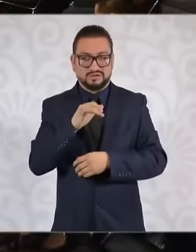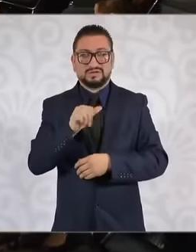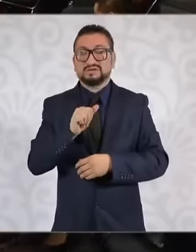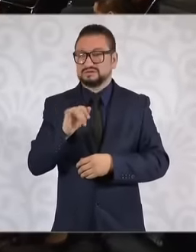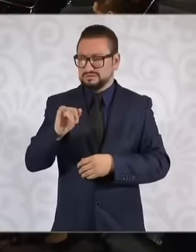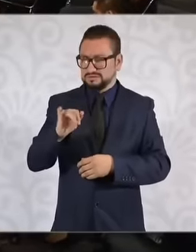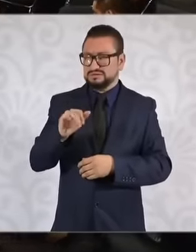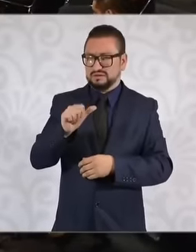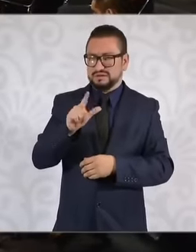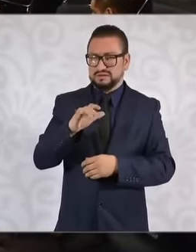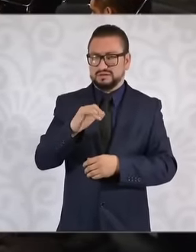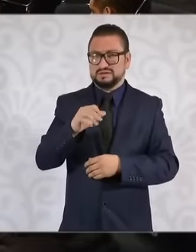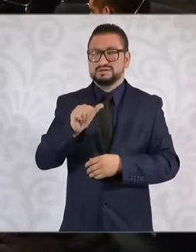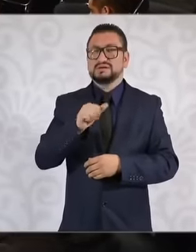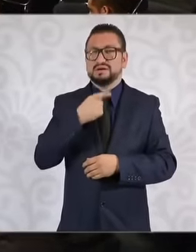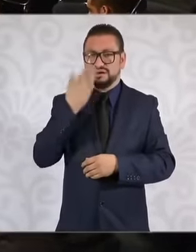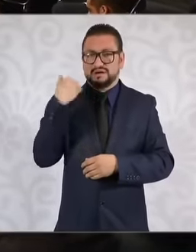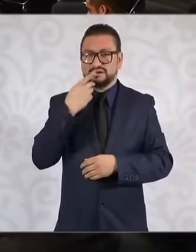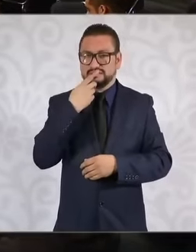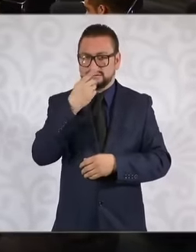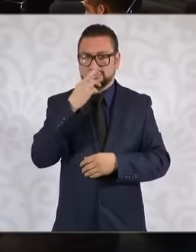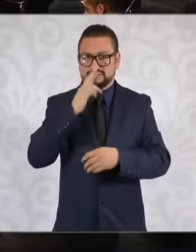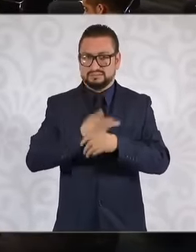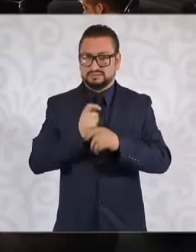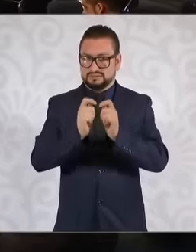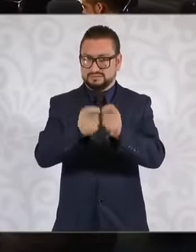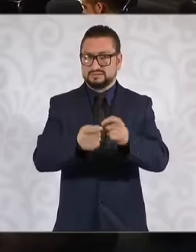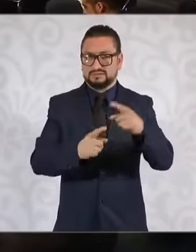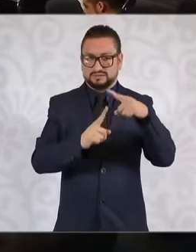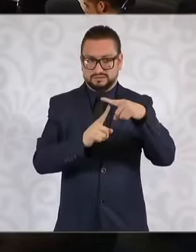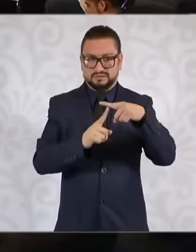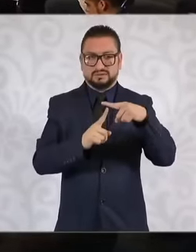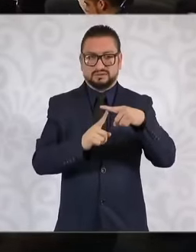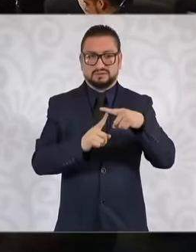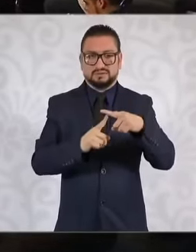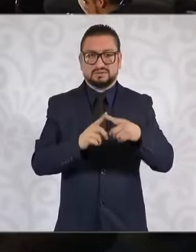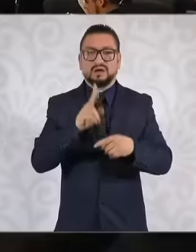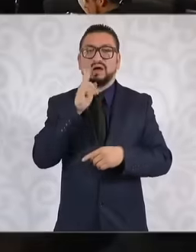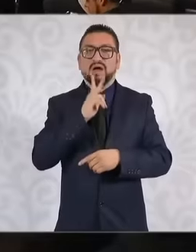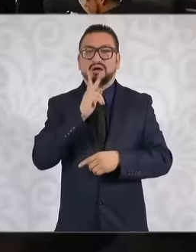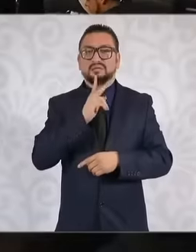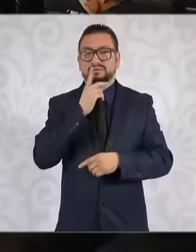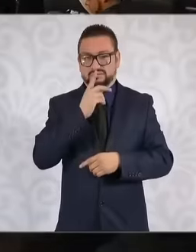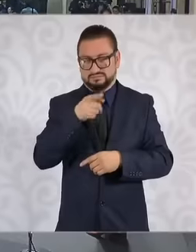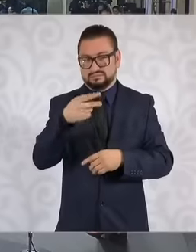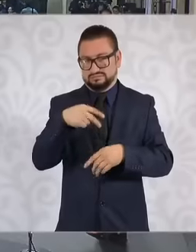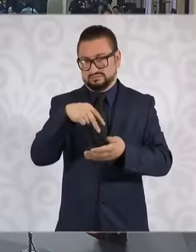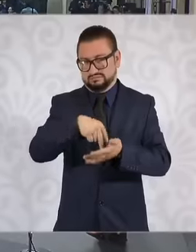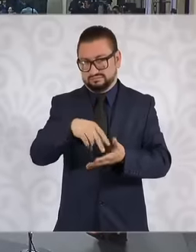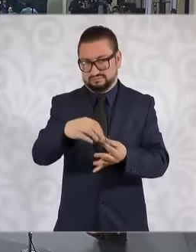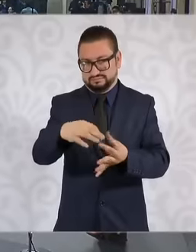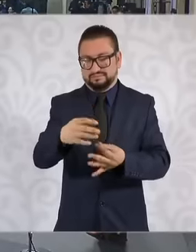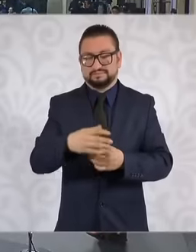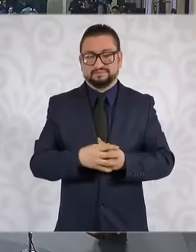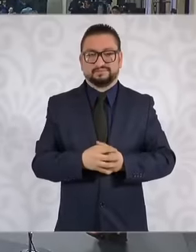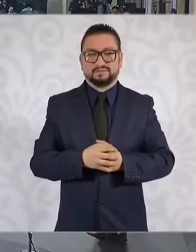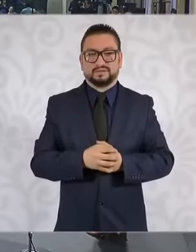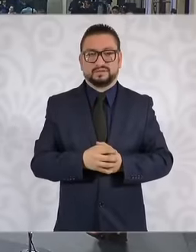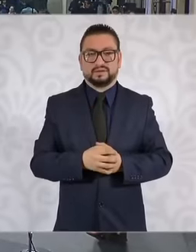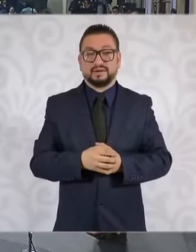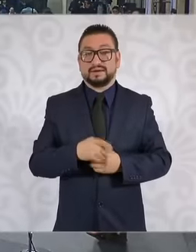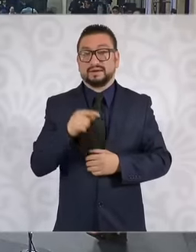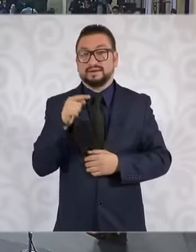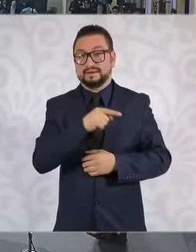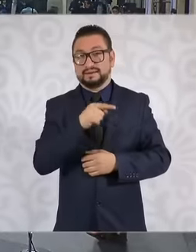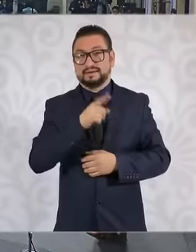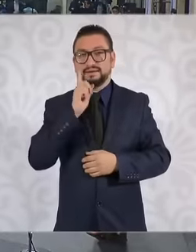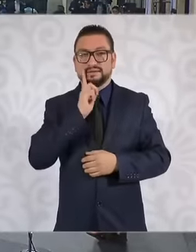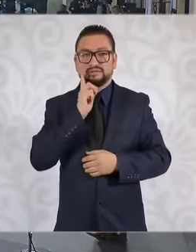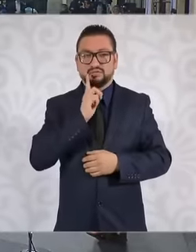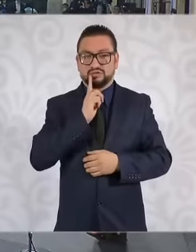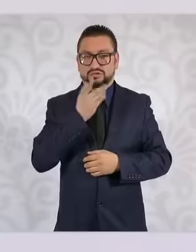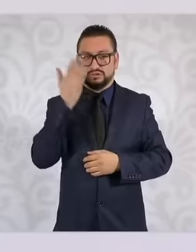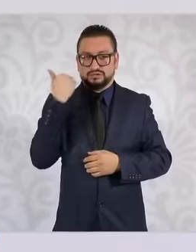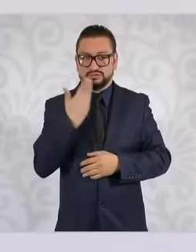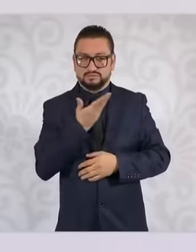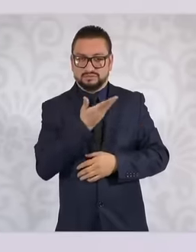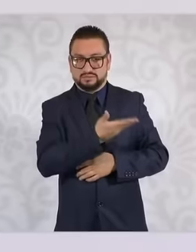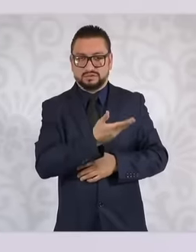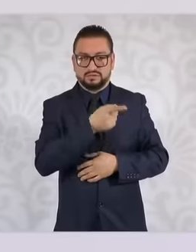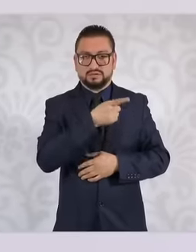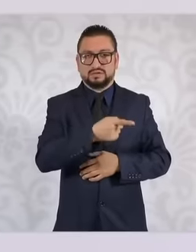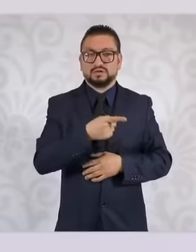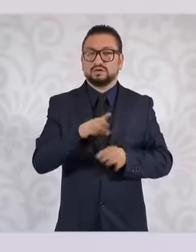Alicia I gave you a task right now to see if you comment eh, I asked her to make contact with the